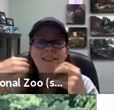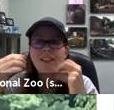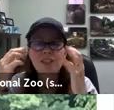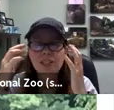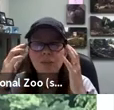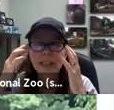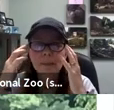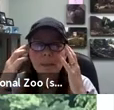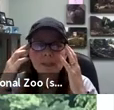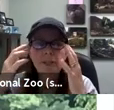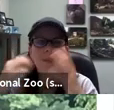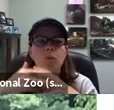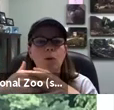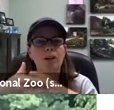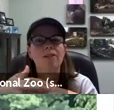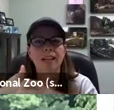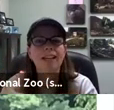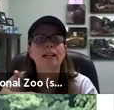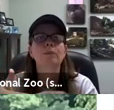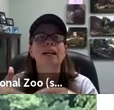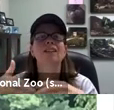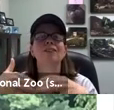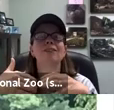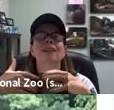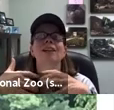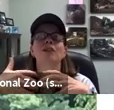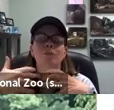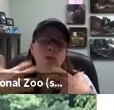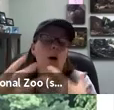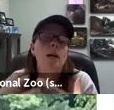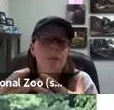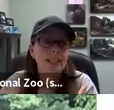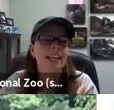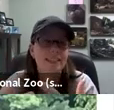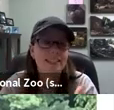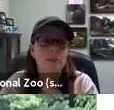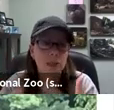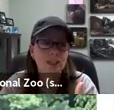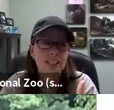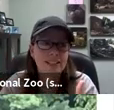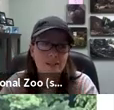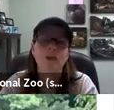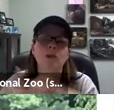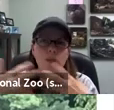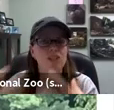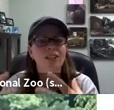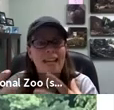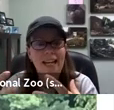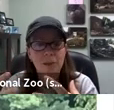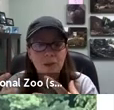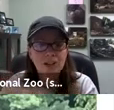when they built them they weren't thinking about growing plants in the buildings. The